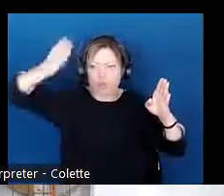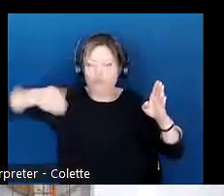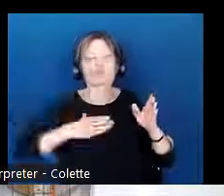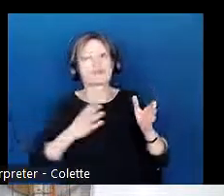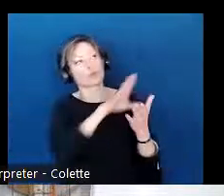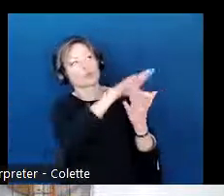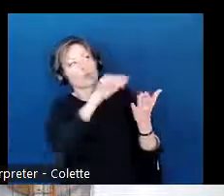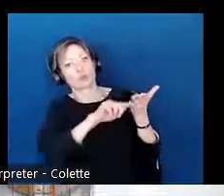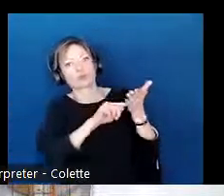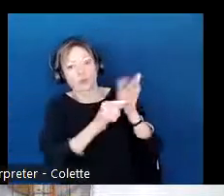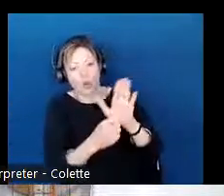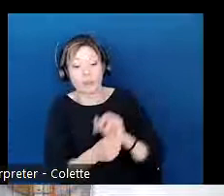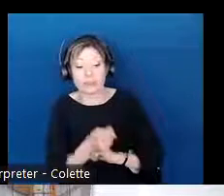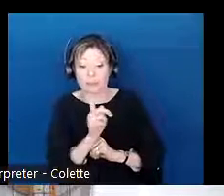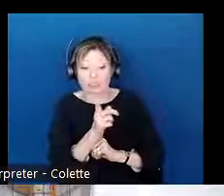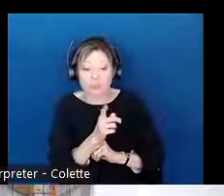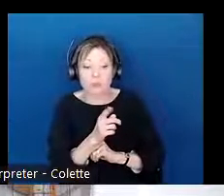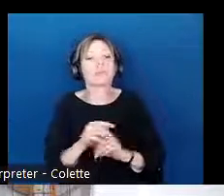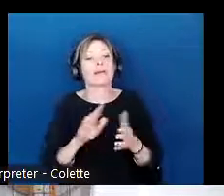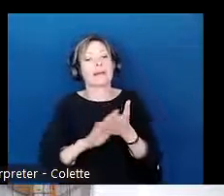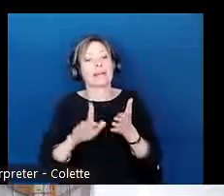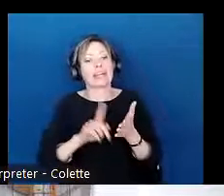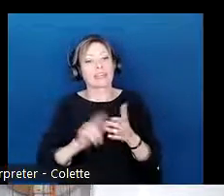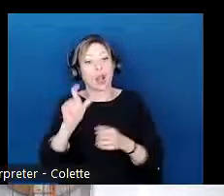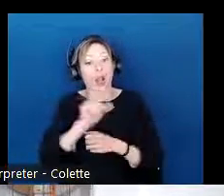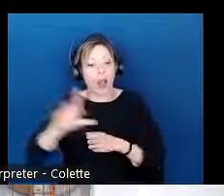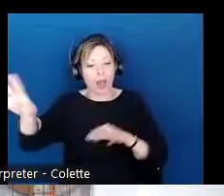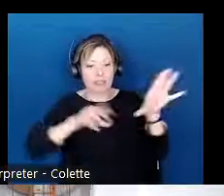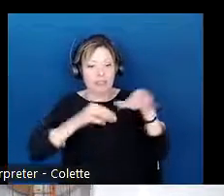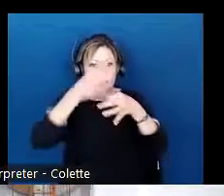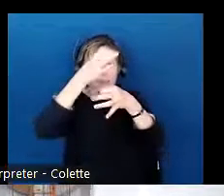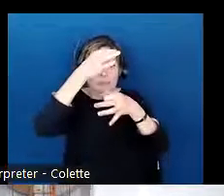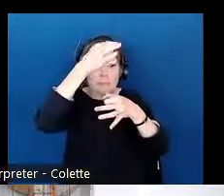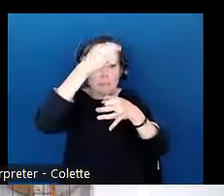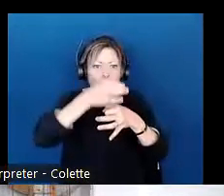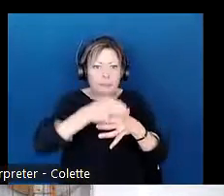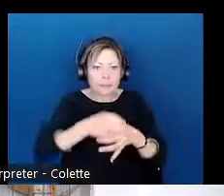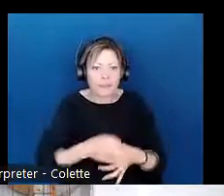with this one taking the colours from the Heath so that's all ceramic that's that's all made by Clay